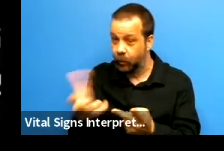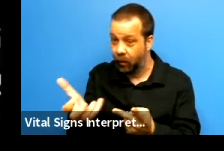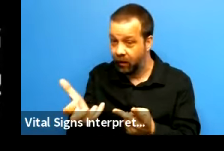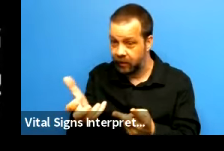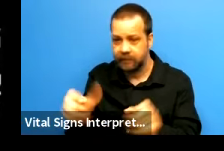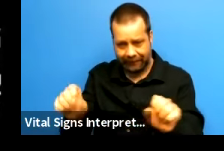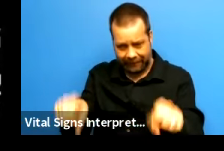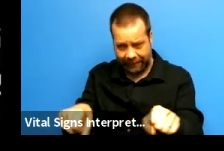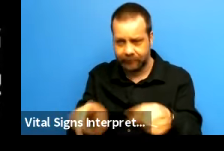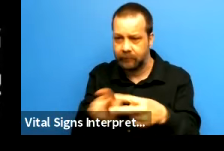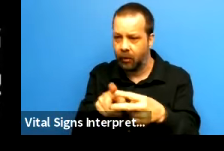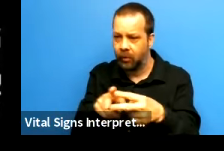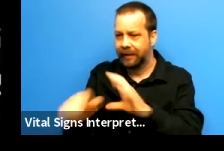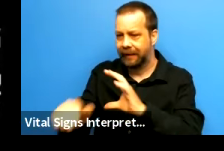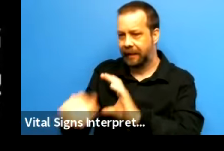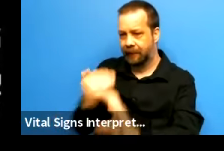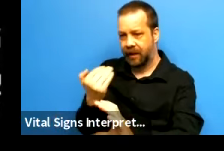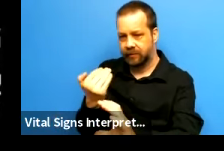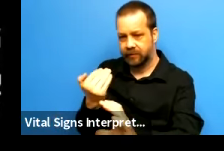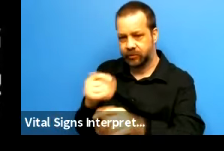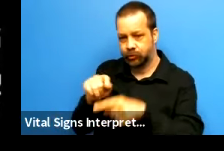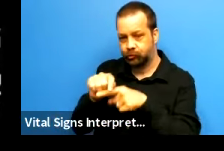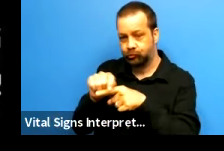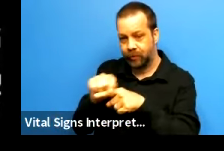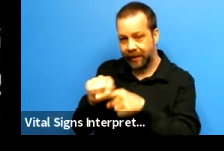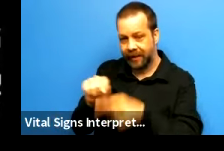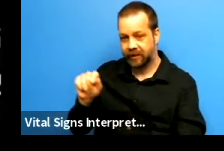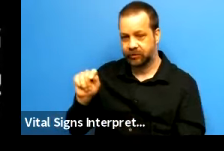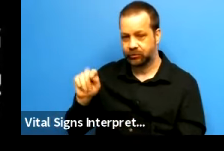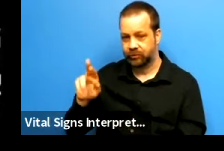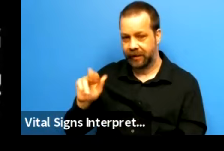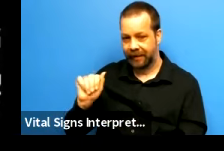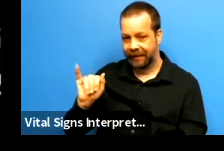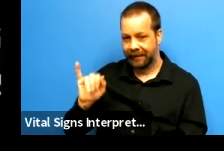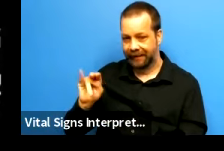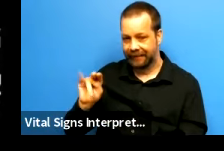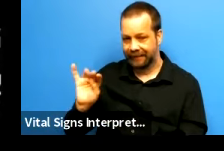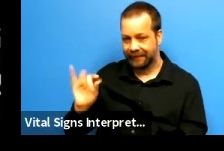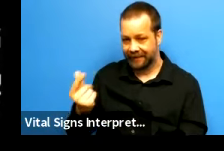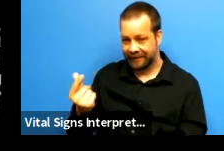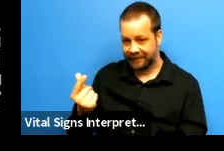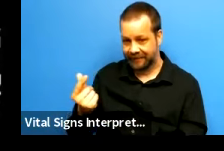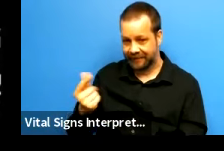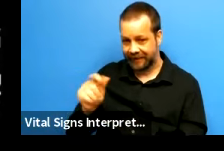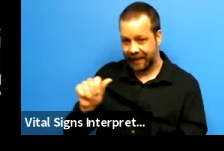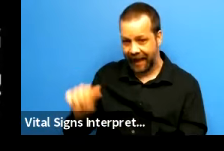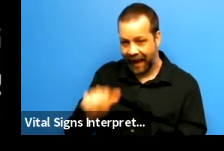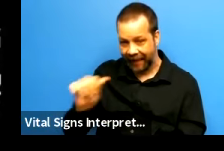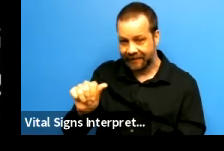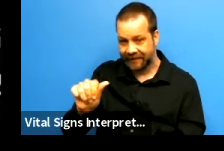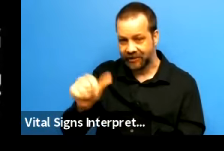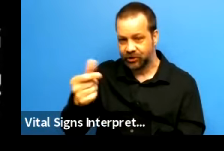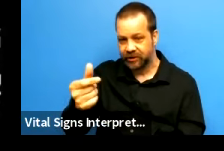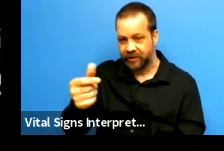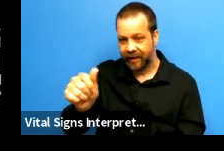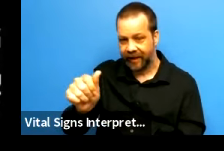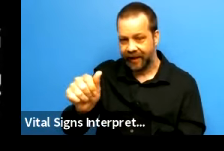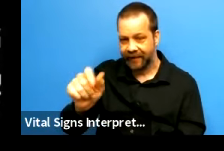please e-mail us at training@gatfl.edu.